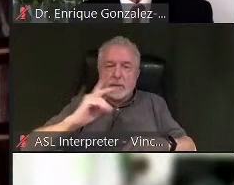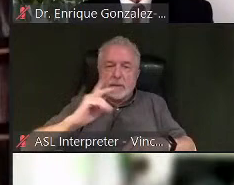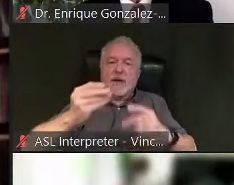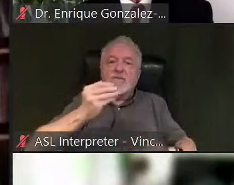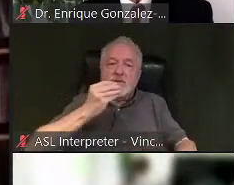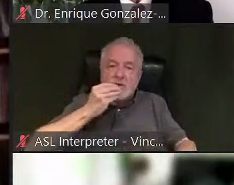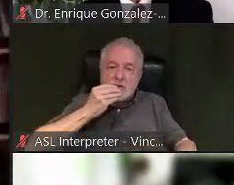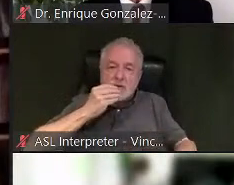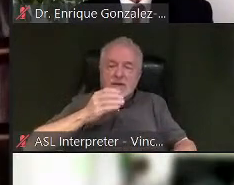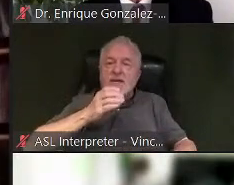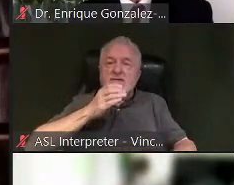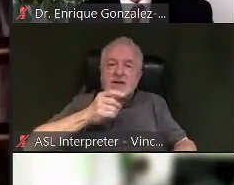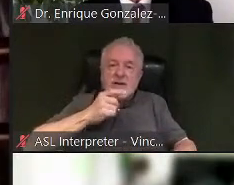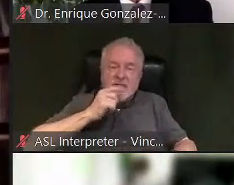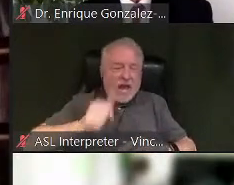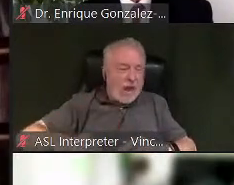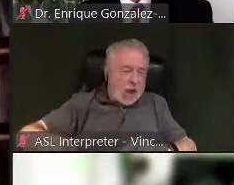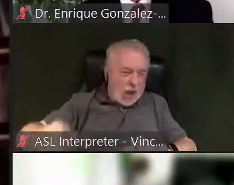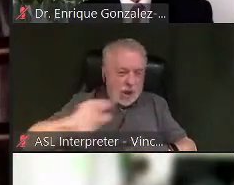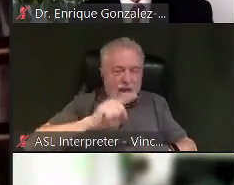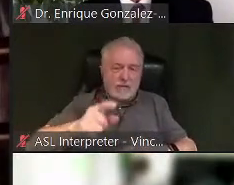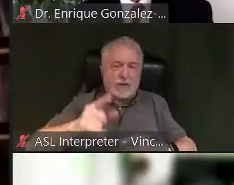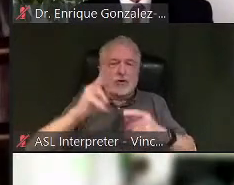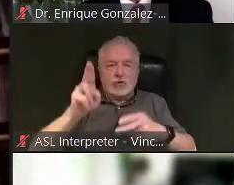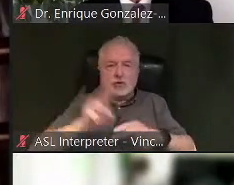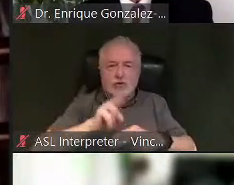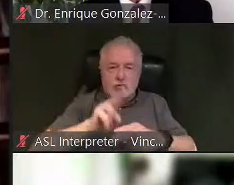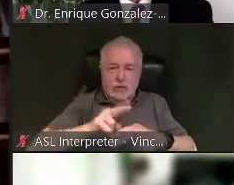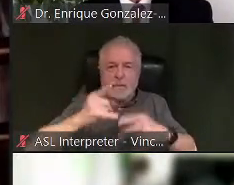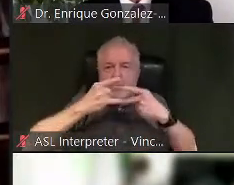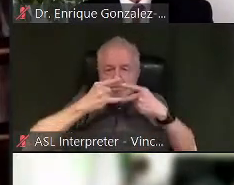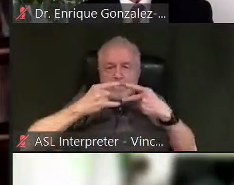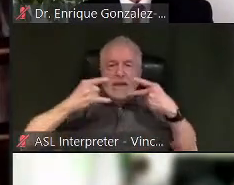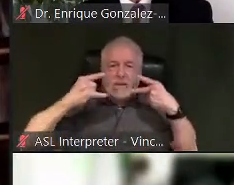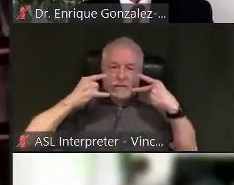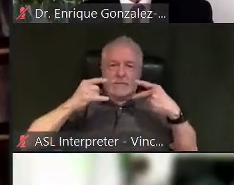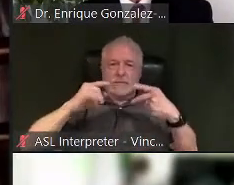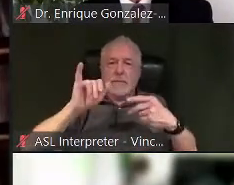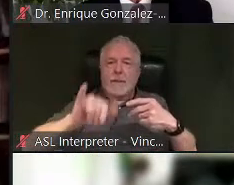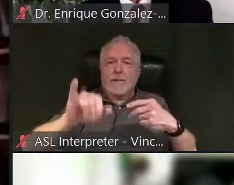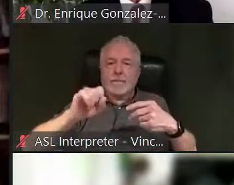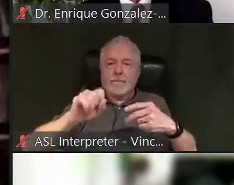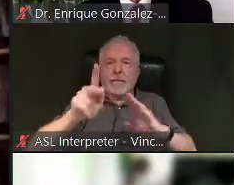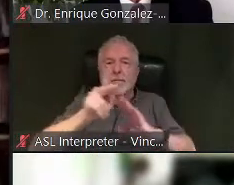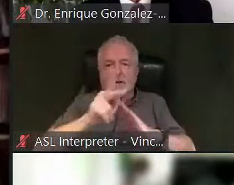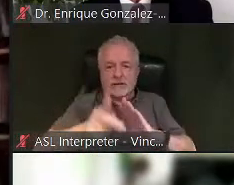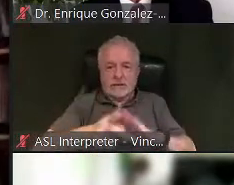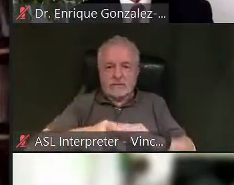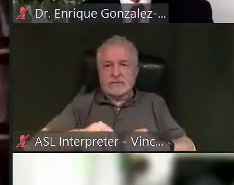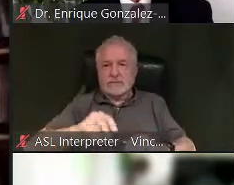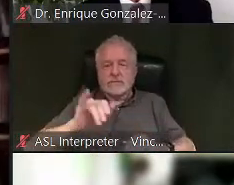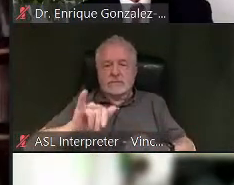in the cafeteria, everybody has to wear facemasks. And that is the policy that's also.